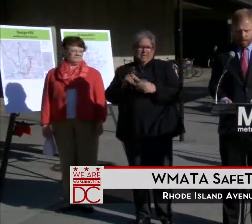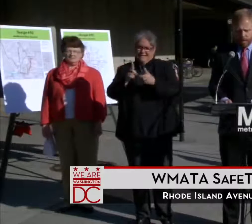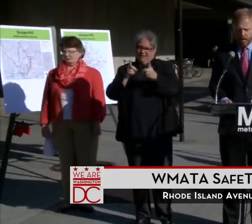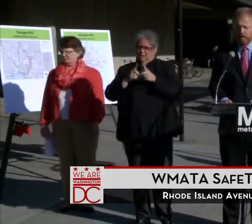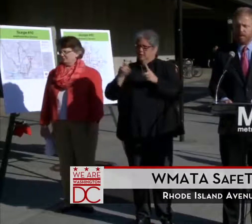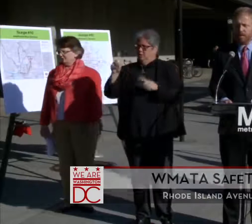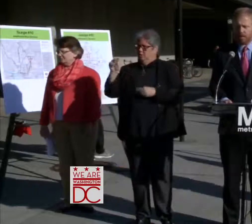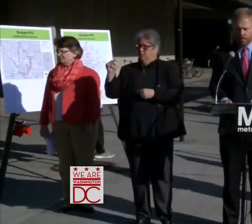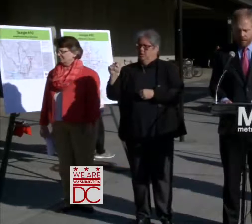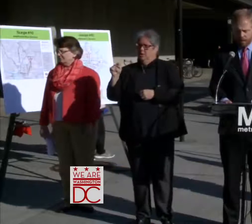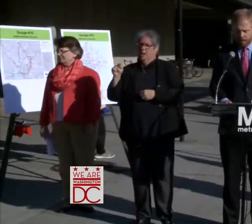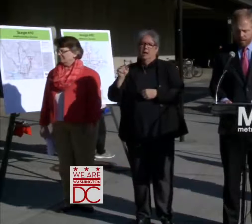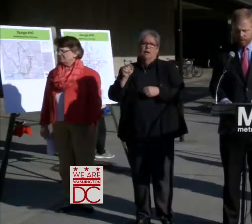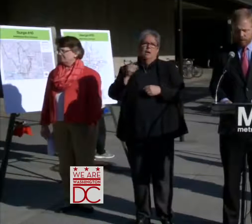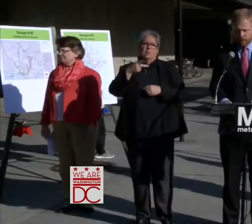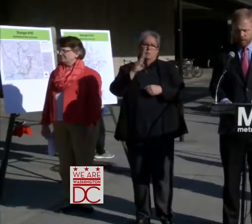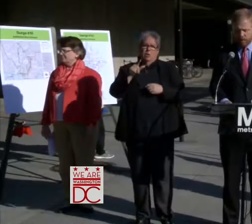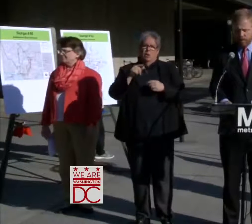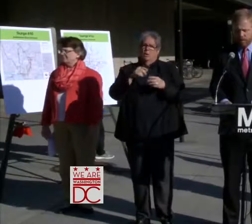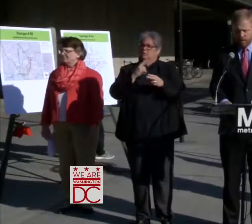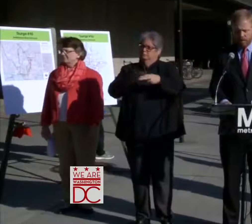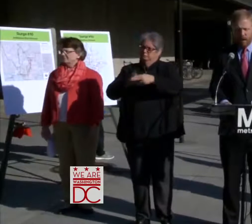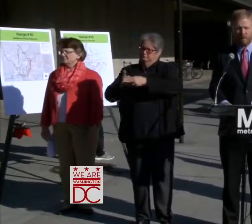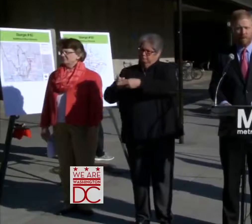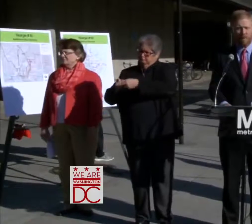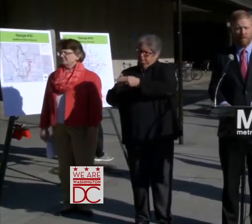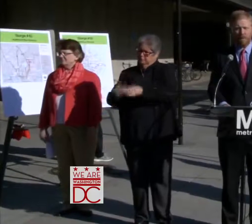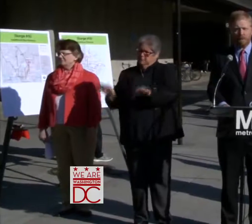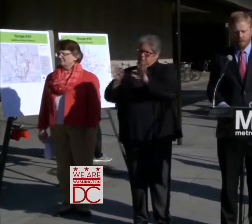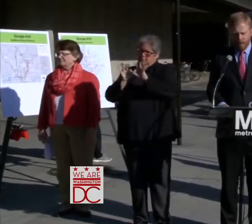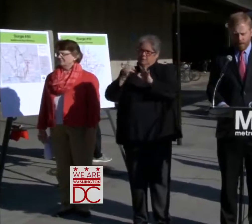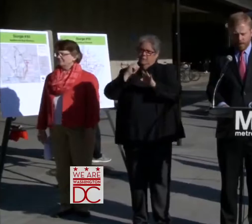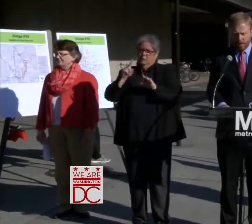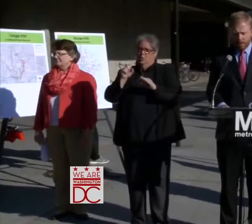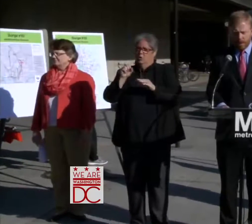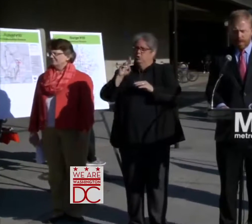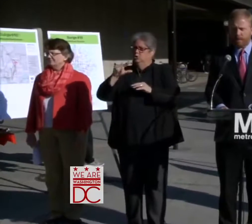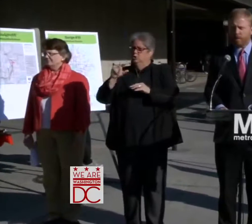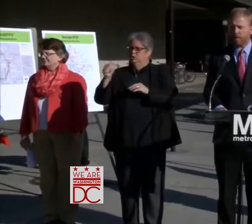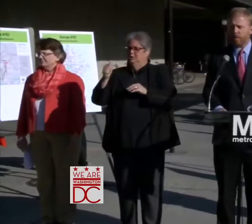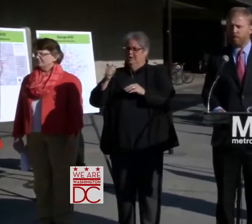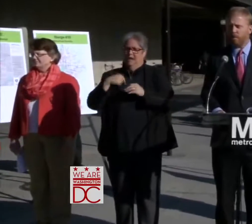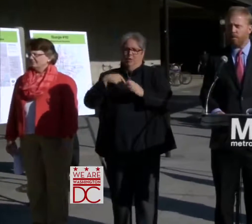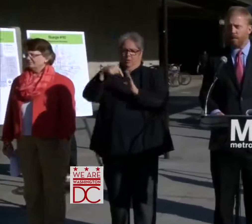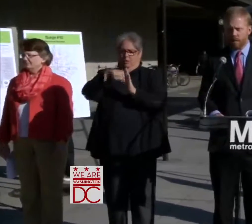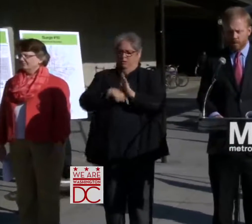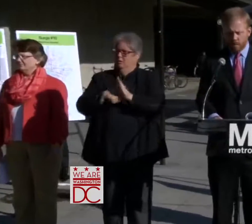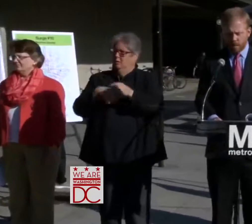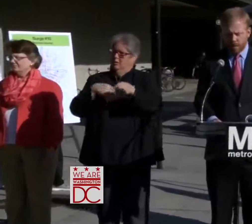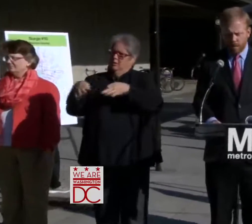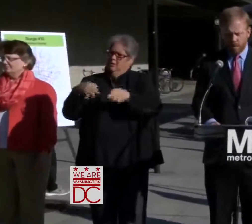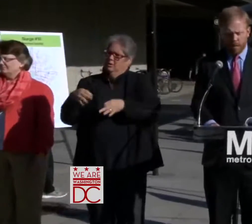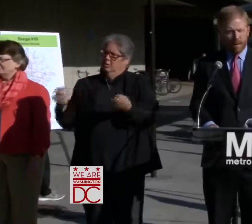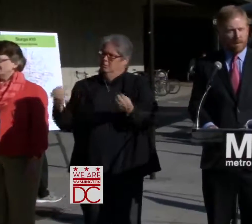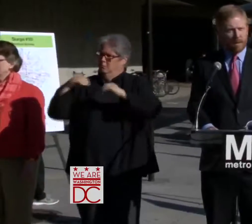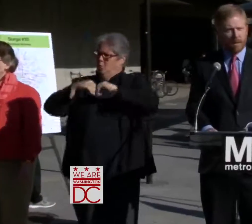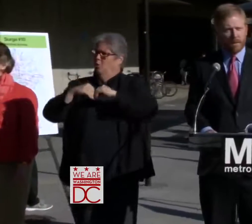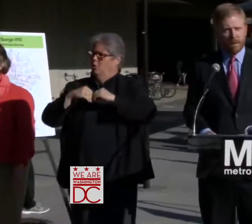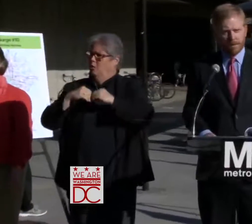PAUL HIGHLIGHTED SOME KEY TRANSPORTATION OPTIONS FOR SURGE I WOULD LIKE TO GET INTO MORE DETAIL REGARDING THE DISTRICT'S